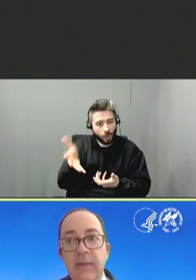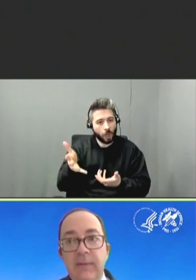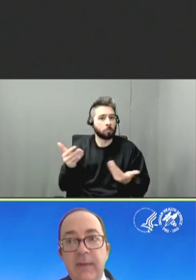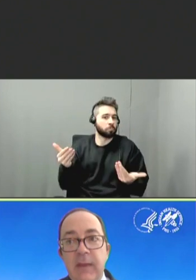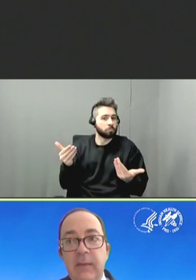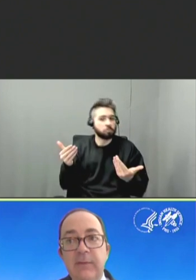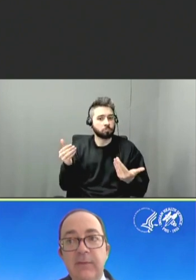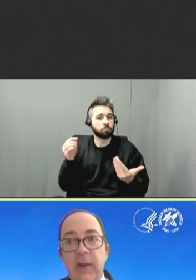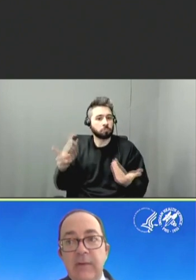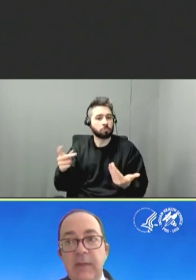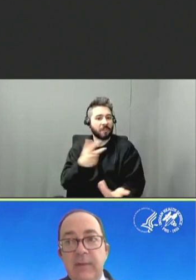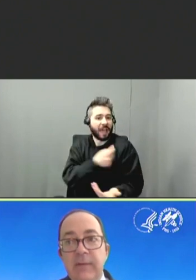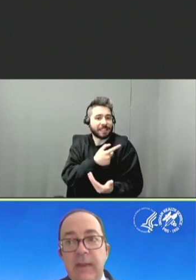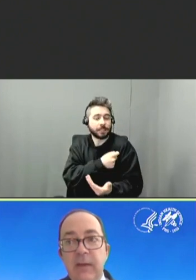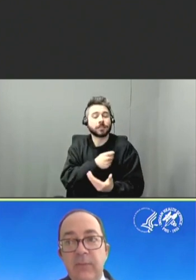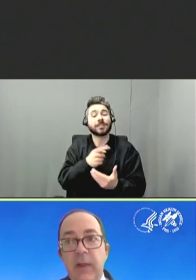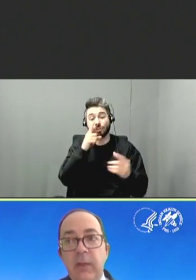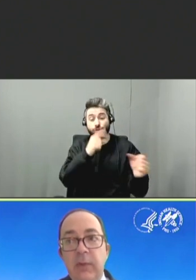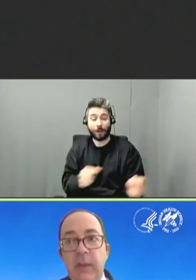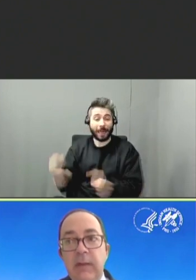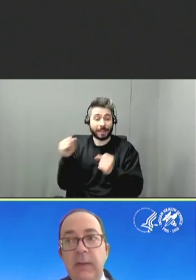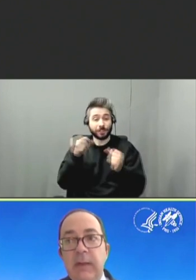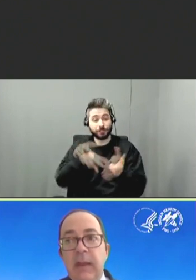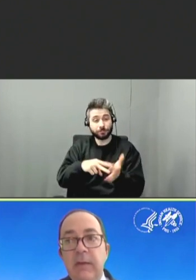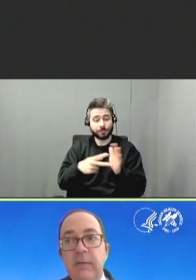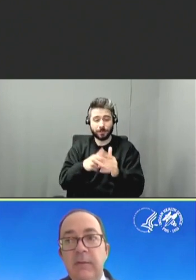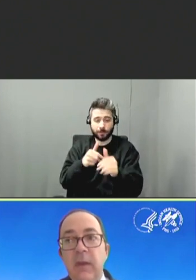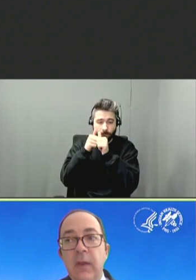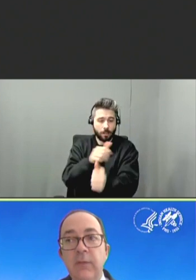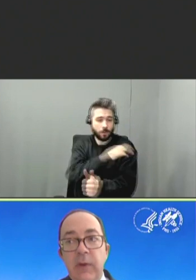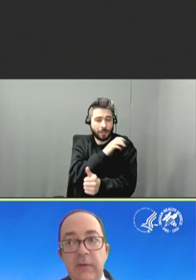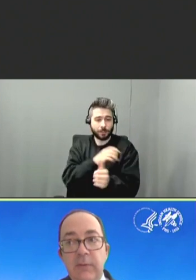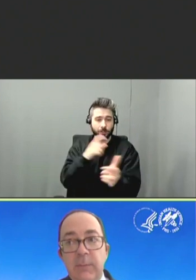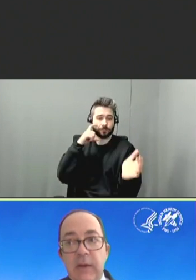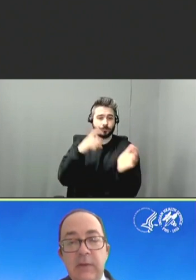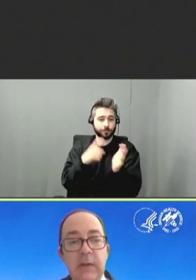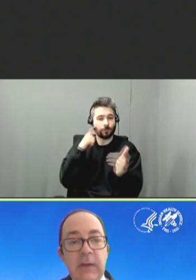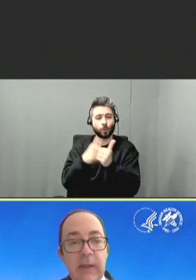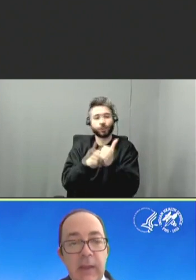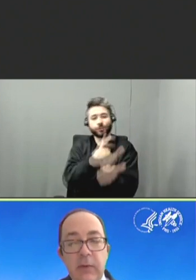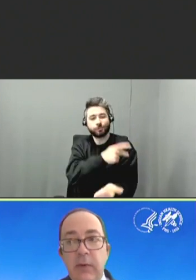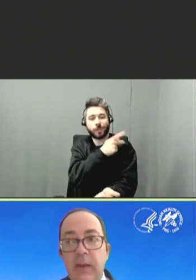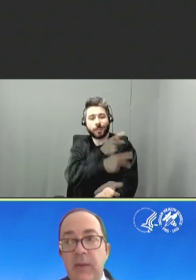That said, this strategy is intended to follow clinical indications for each patient, encounter,